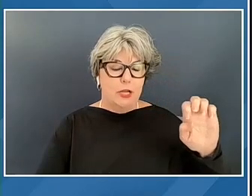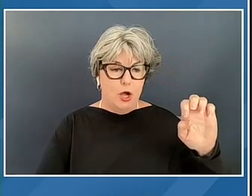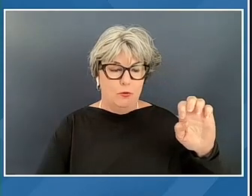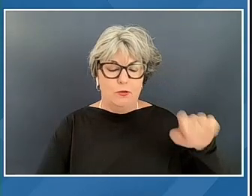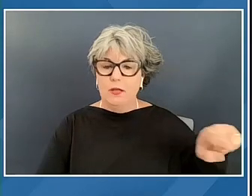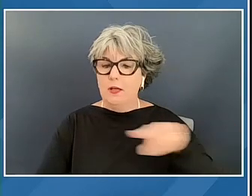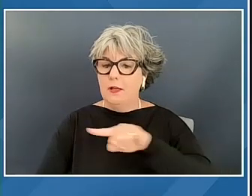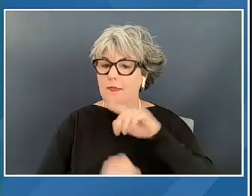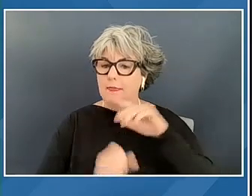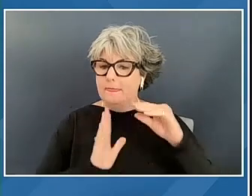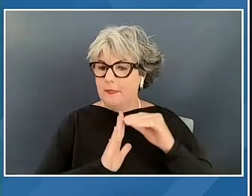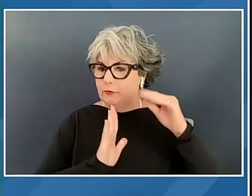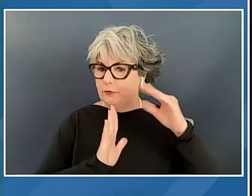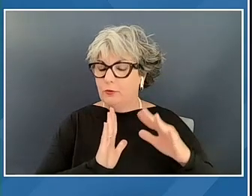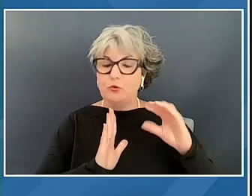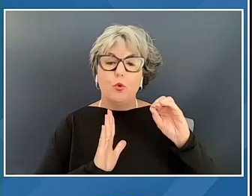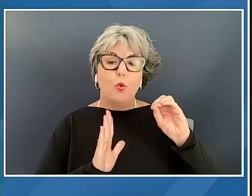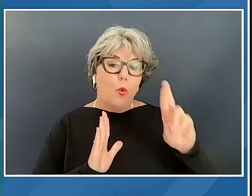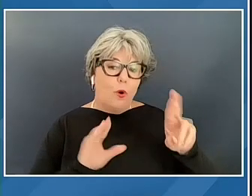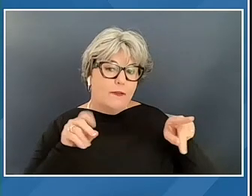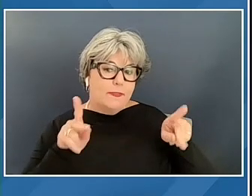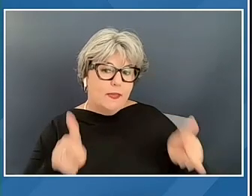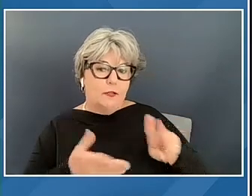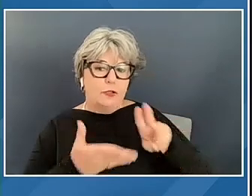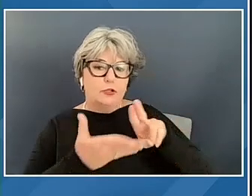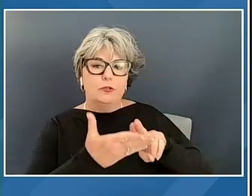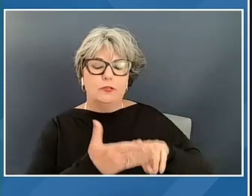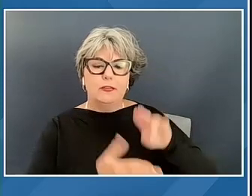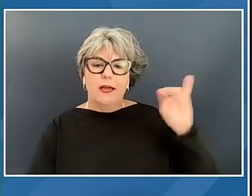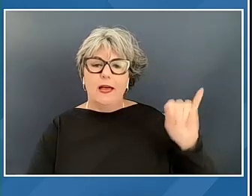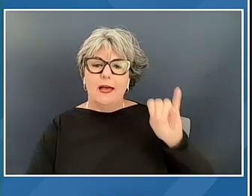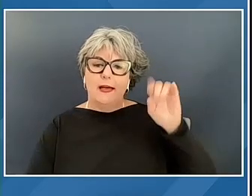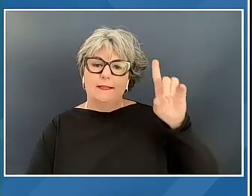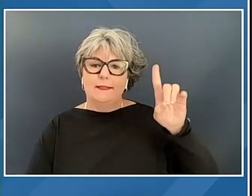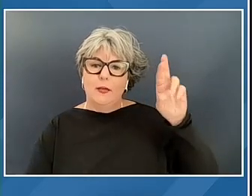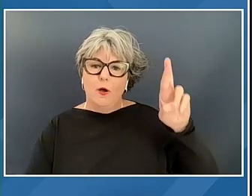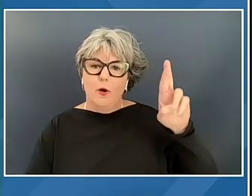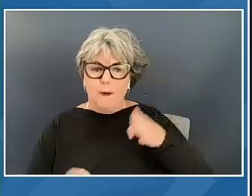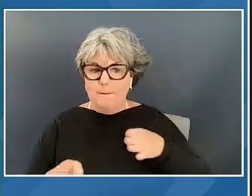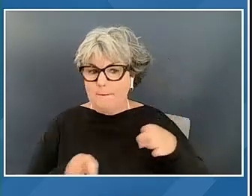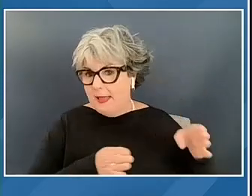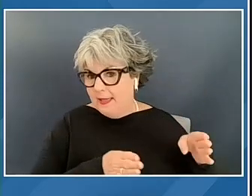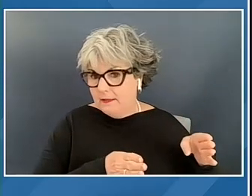opportunity to enroll in an IDR plan. So just as much as we're required- we let